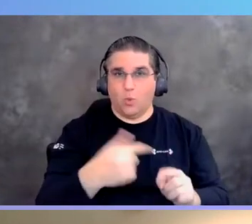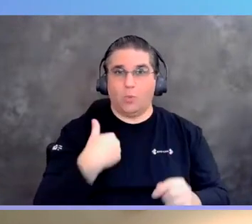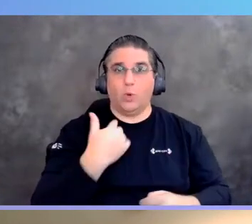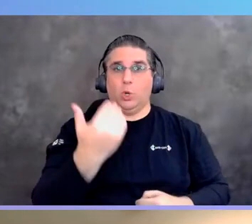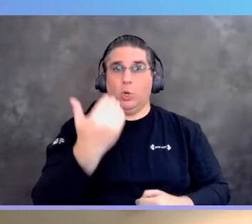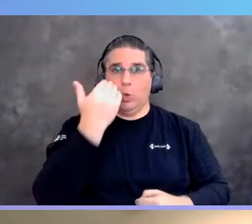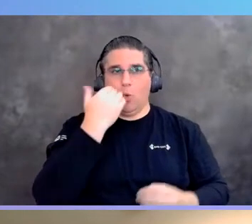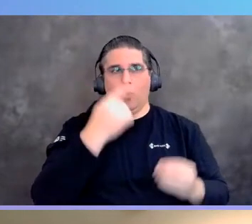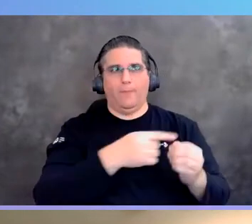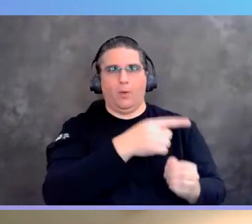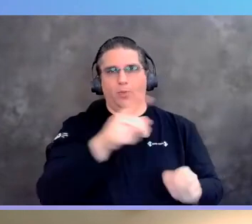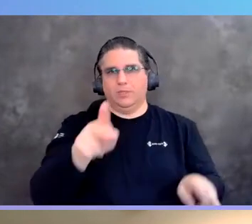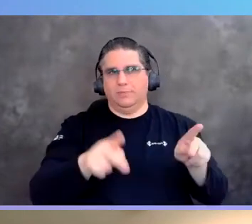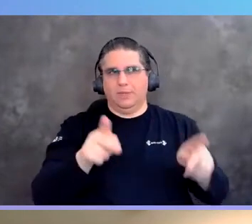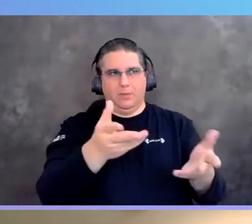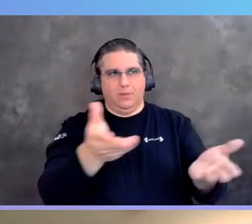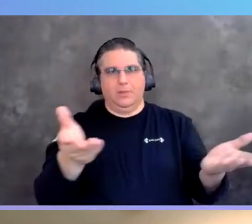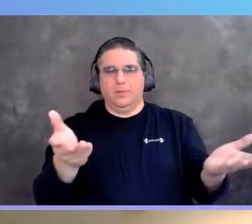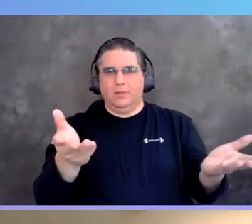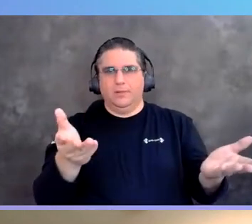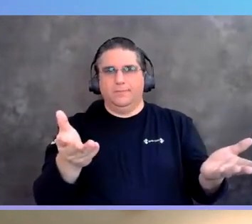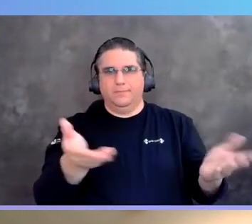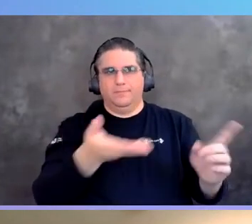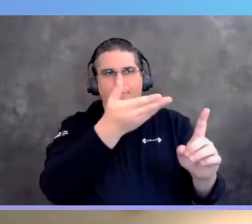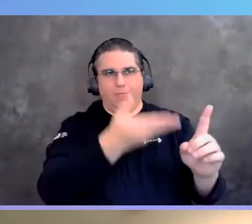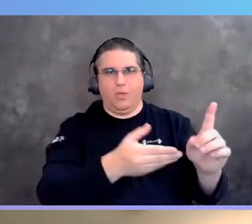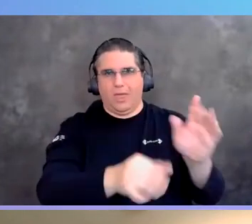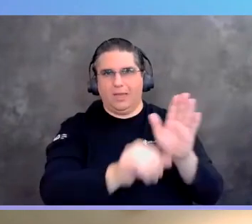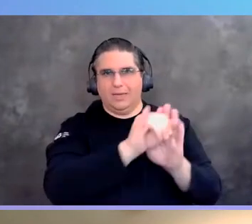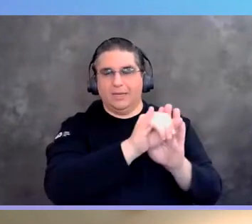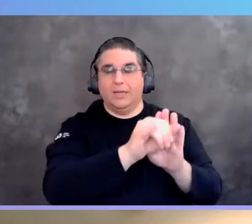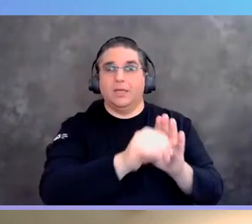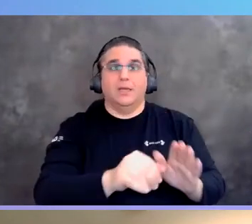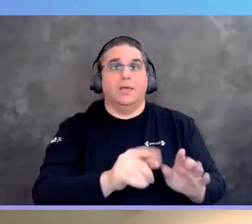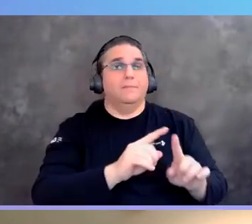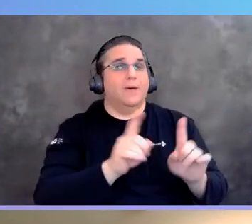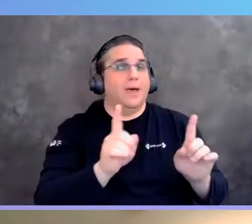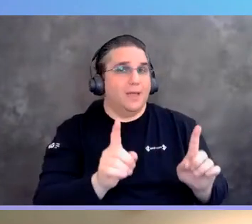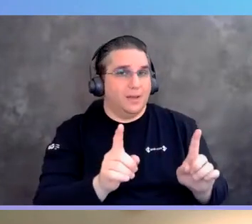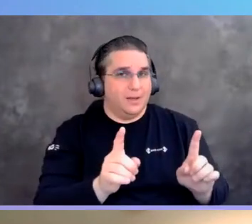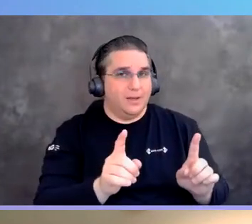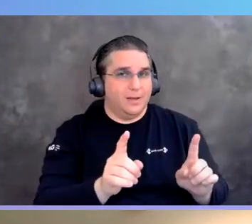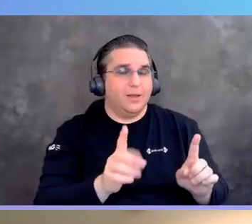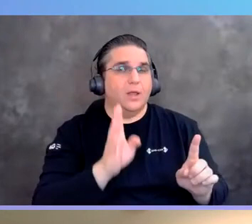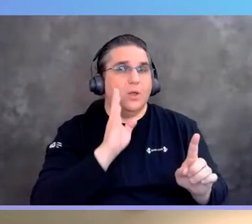the images. But to provide visual information like quote,